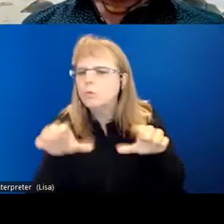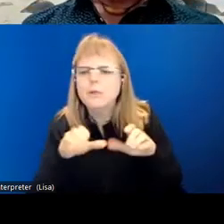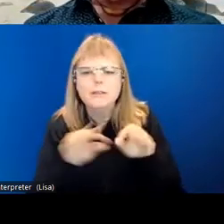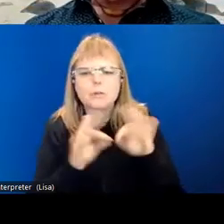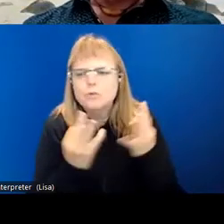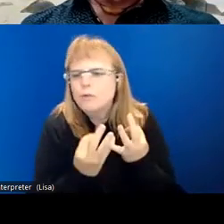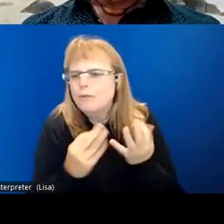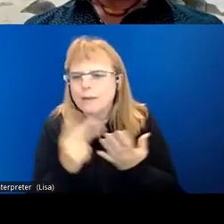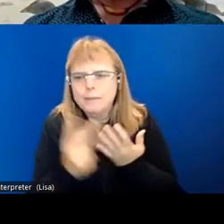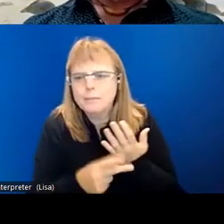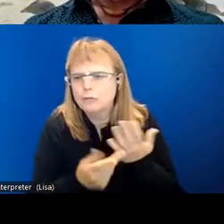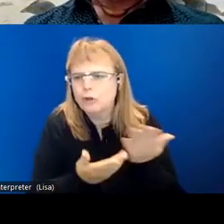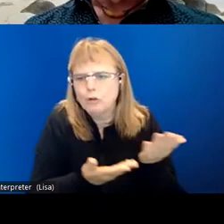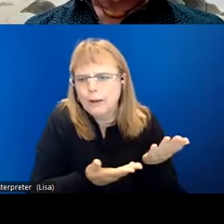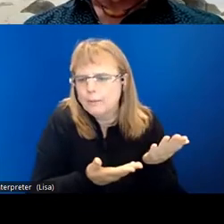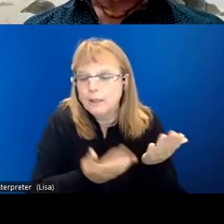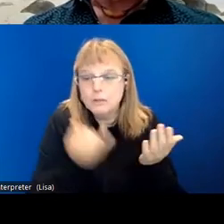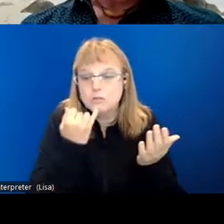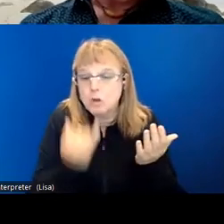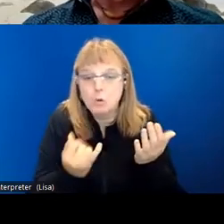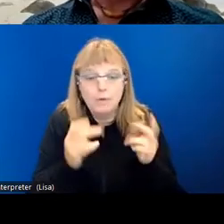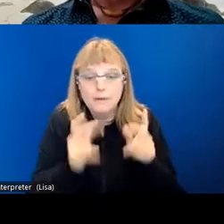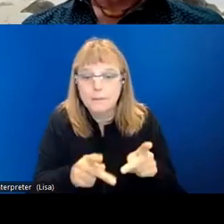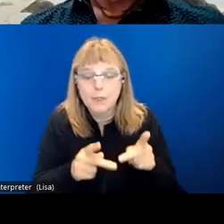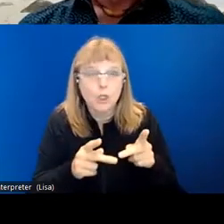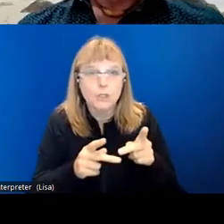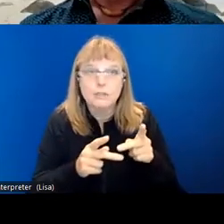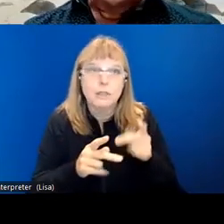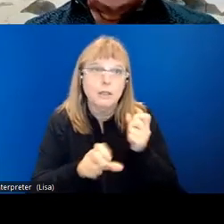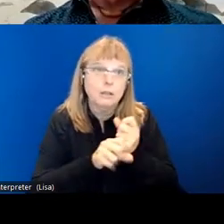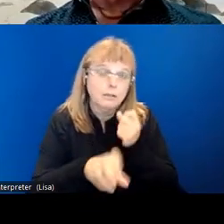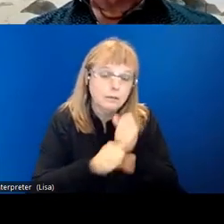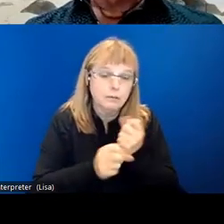And when somebody pitches family programming to me, I don't even respond.